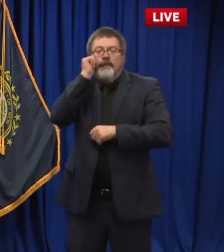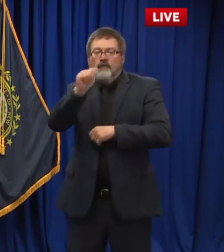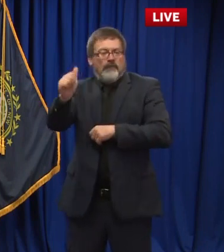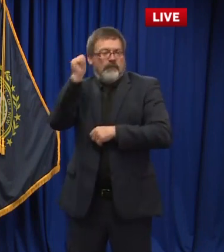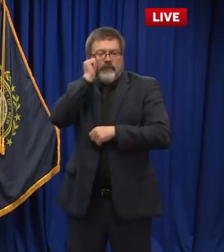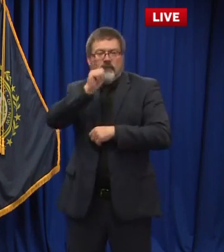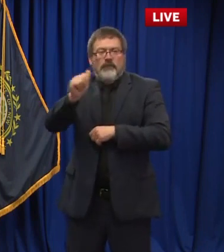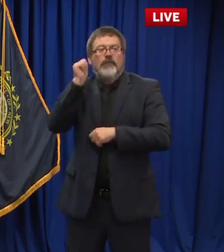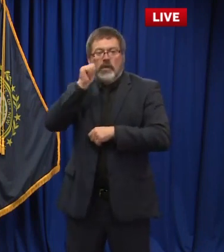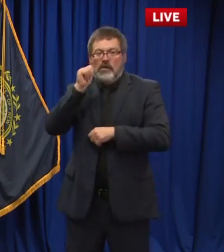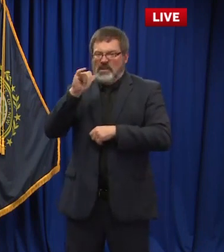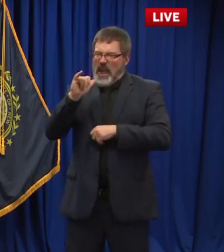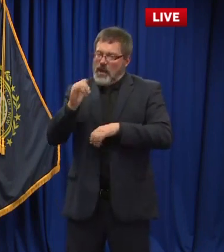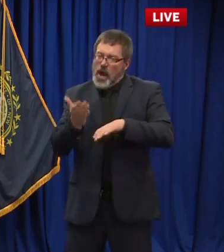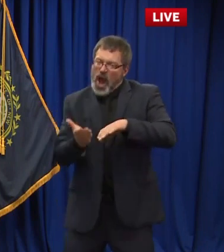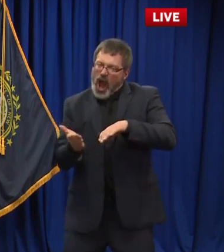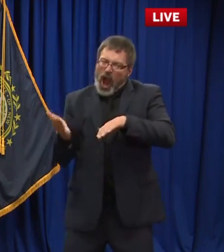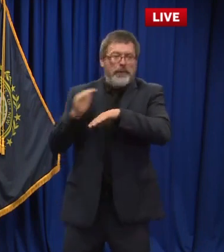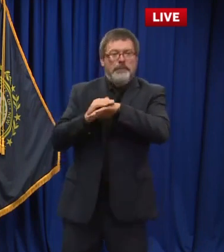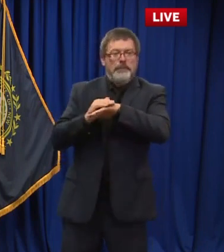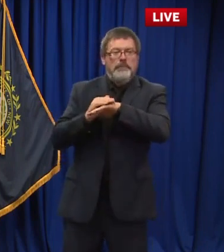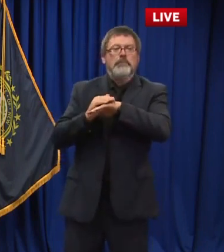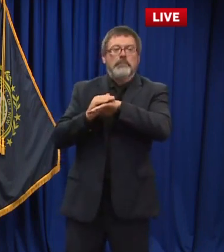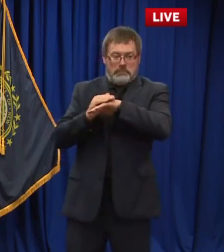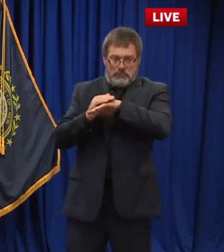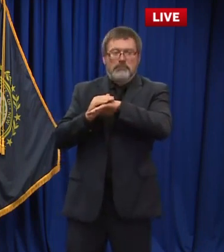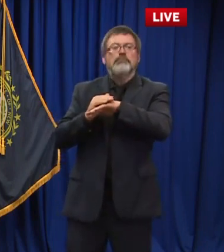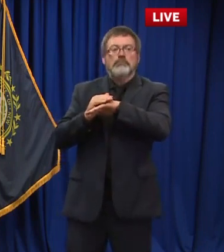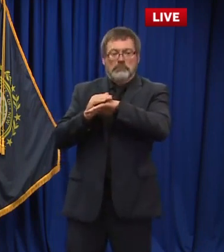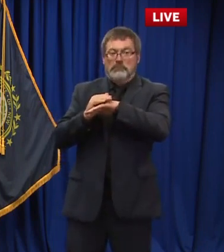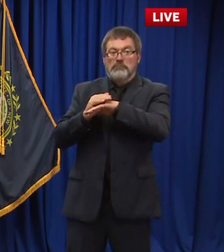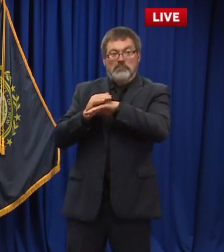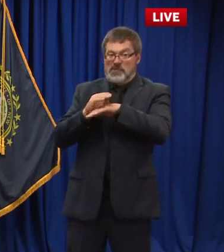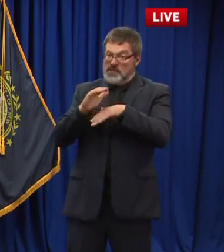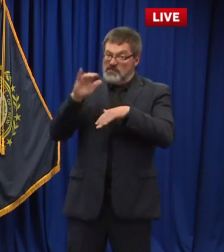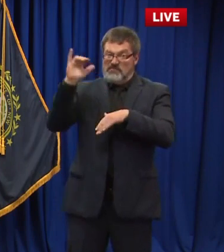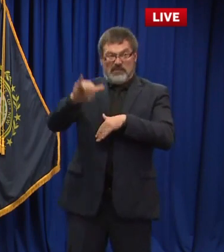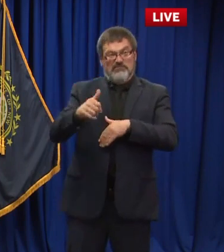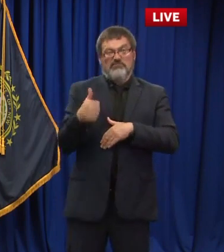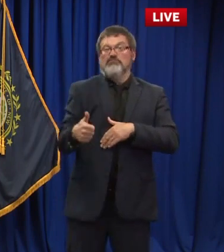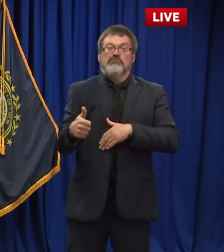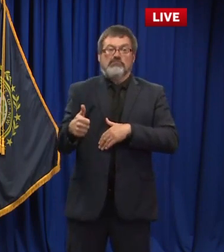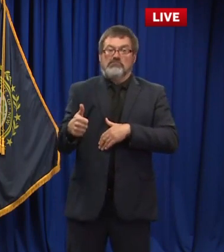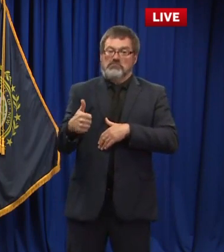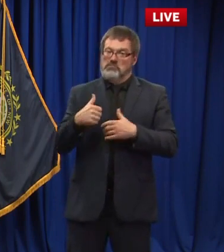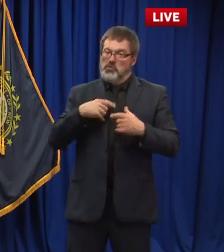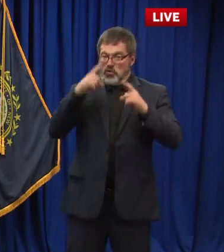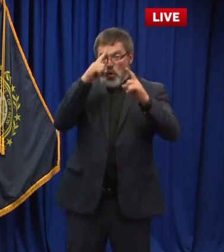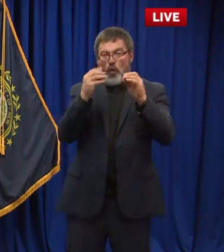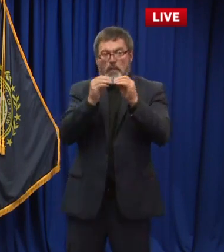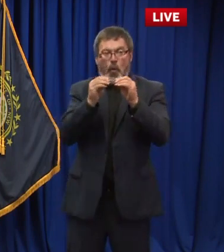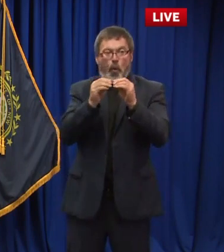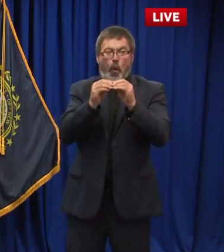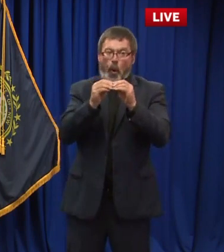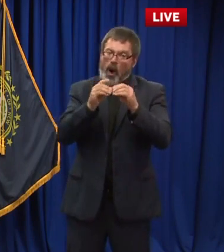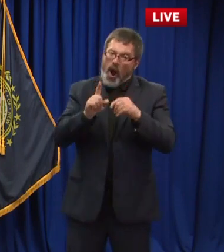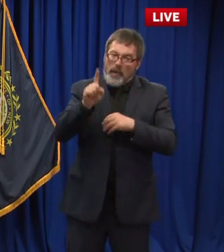THIS IS A SUBSTANTIAL INCREASE FROM WHAT WE HAVE REPORTED PREVIOUSLY, SO THIS IS GOOD NEWS, A GOOD UPDATE TO OUR NUMBERS.